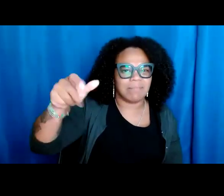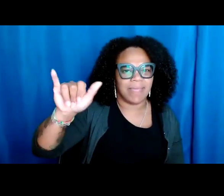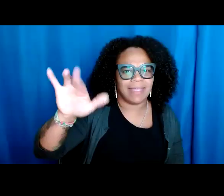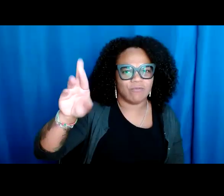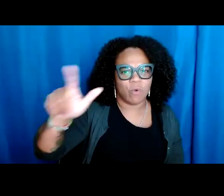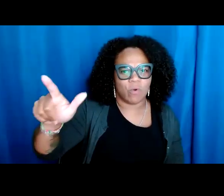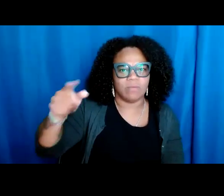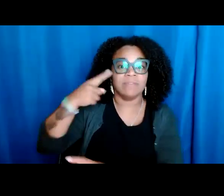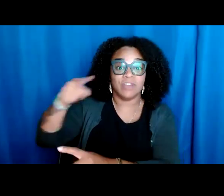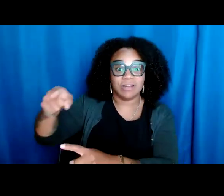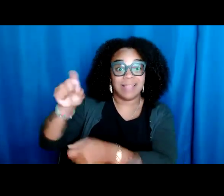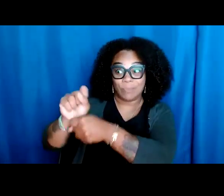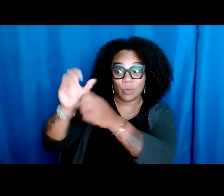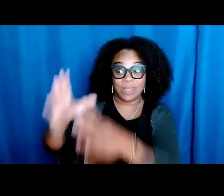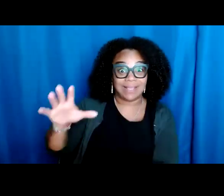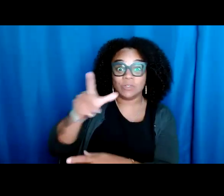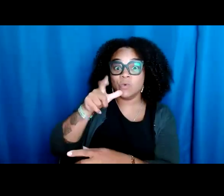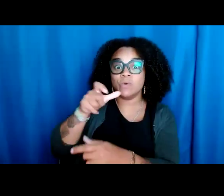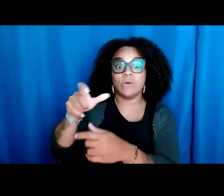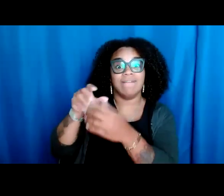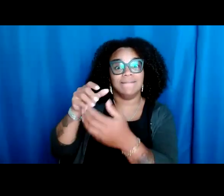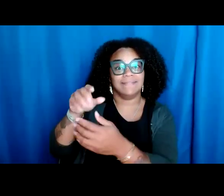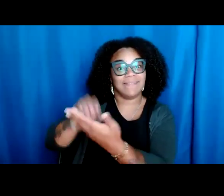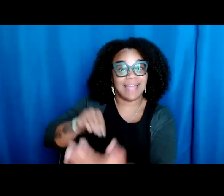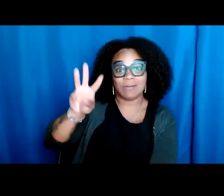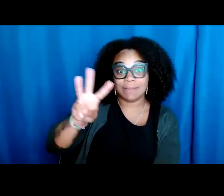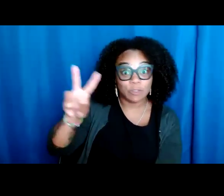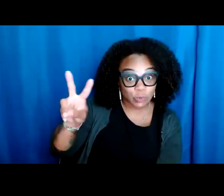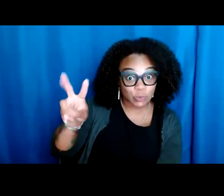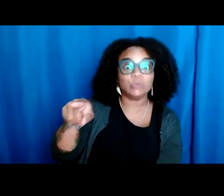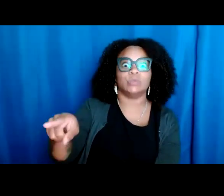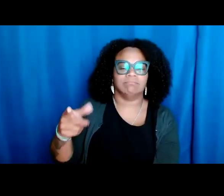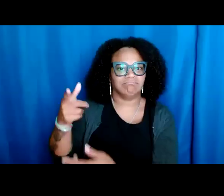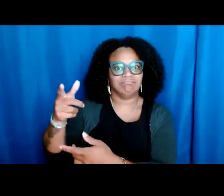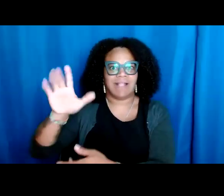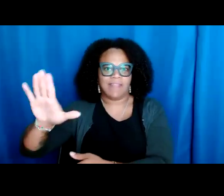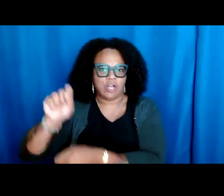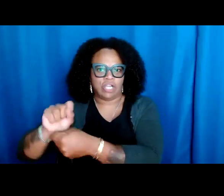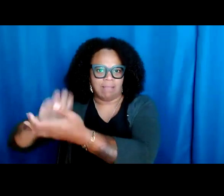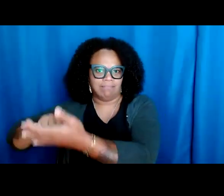W-2 employees. The difference is pay the full amount of it yourself because you don't have an